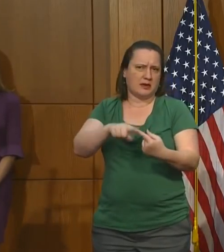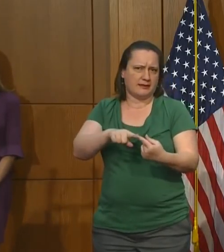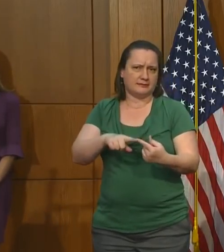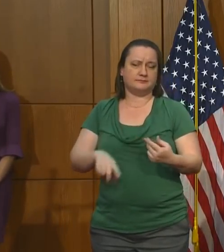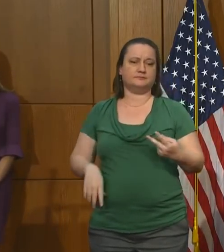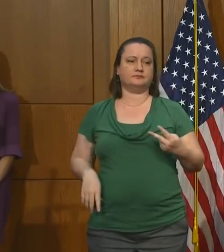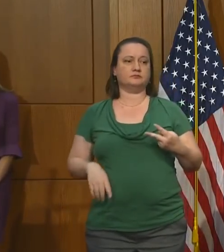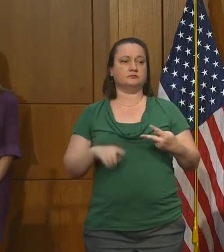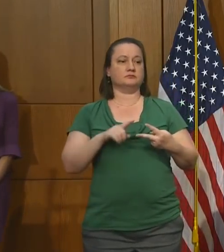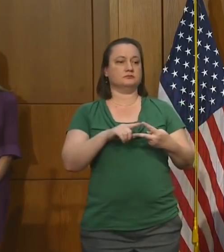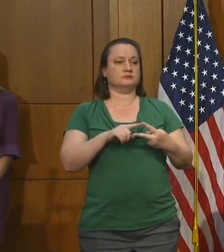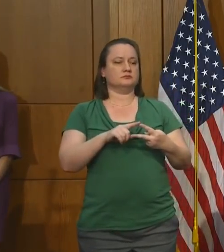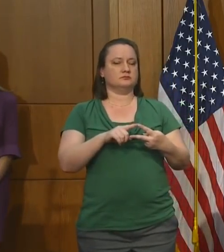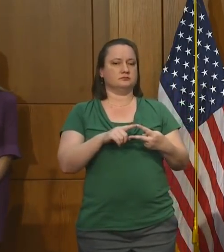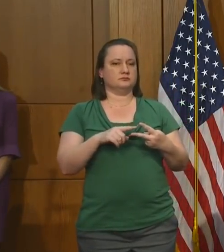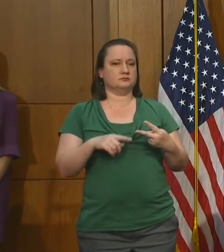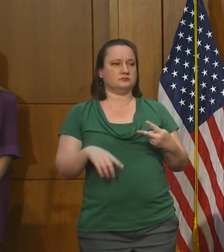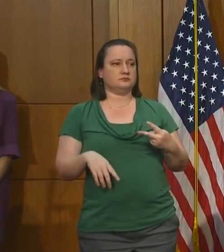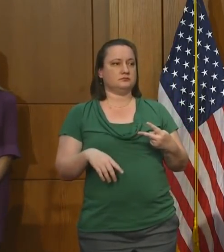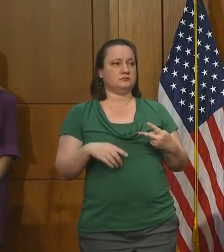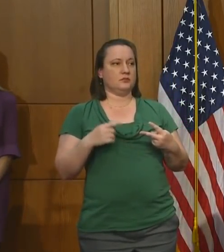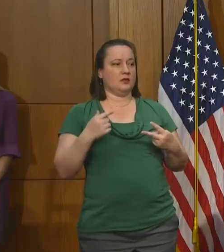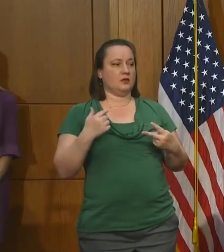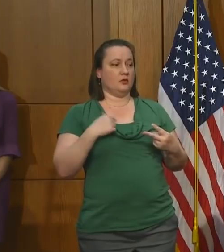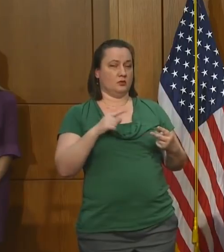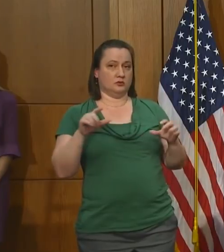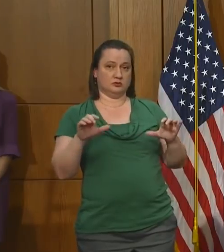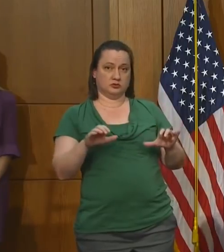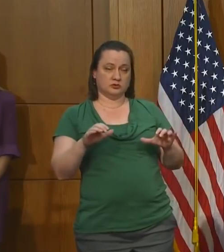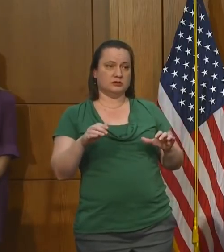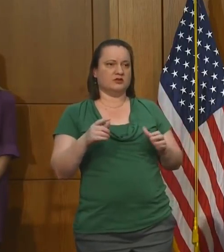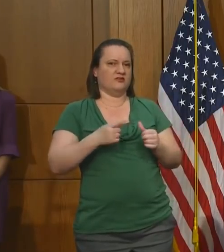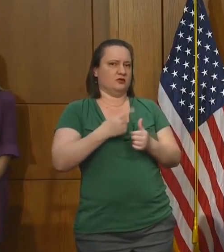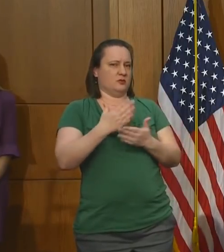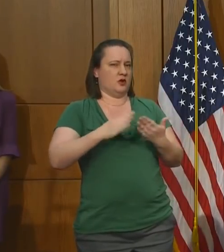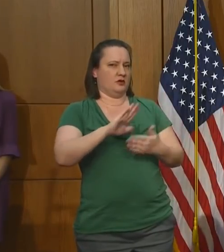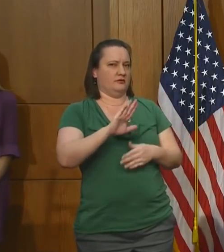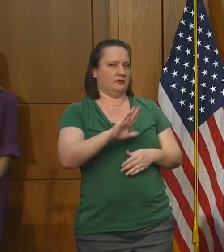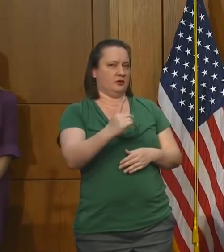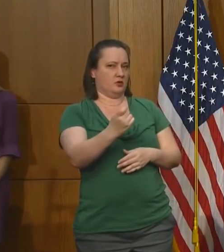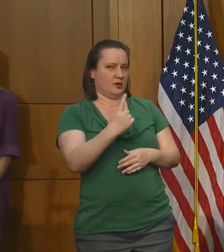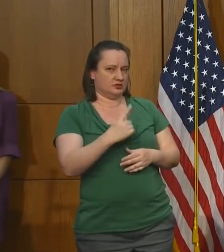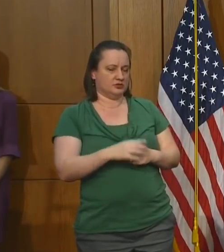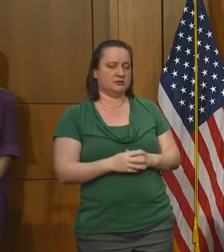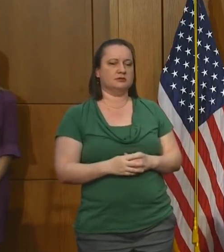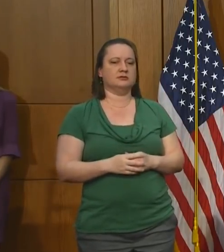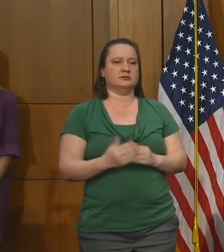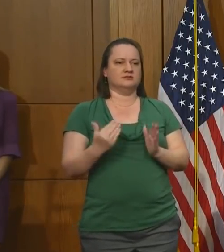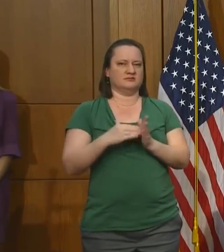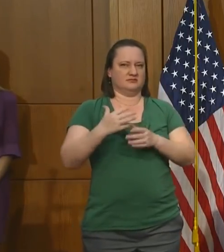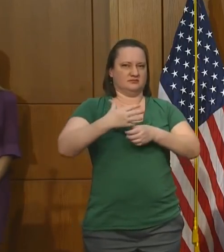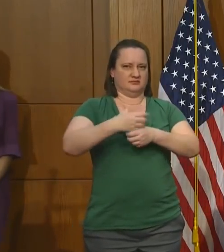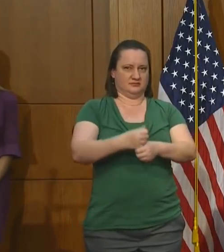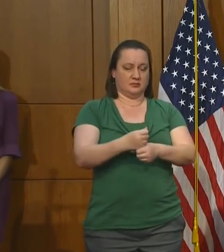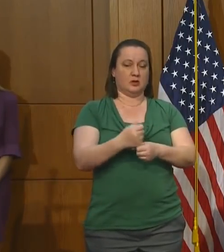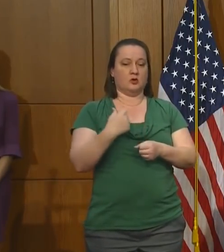THOUSAND TESTS PER DAY. YES YEAH. YES OUTLET NOT AROUND TO COME IN AFTER THE SECOND PART BUT- YOU KNOW WHAT WE'RE DOING